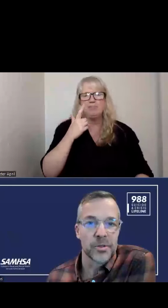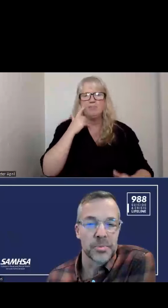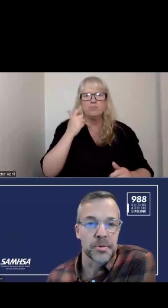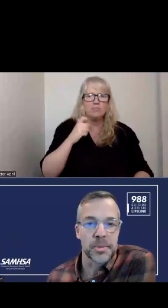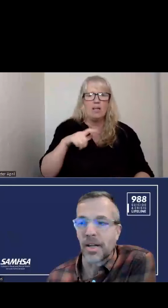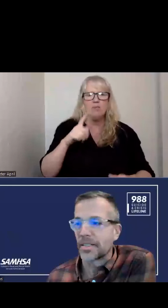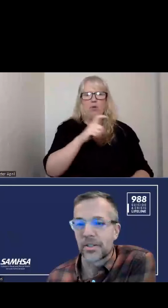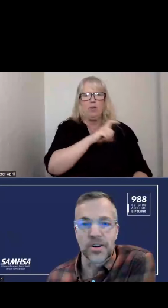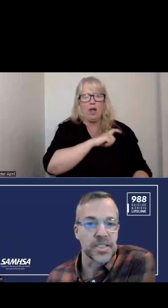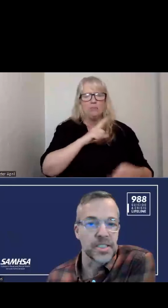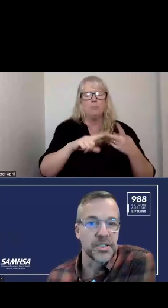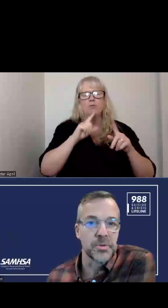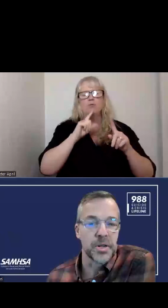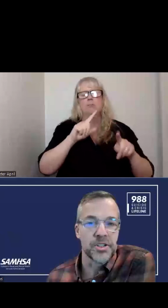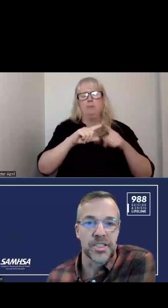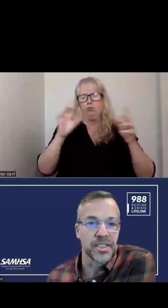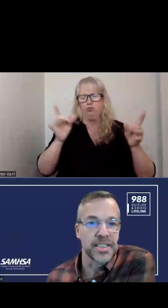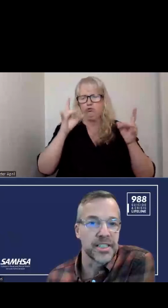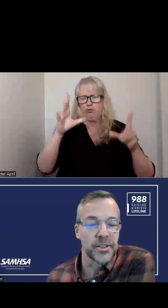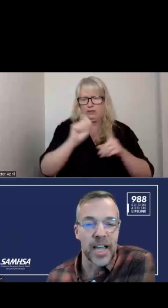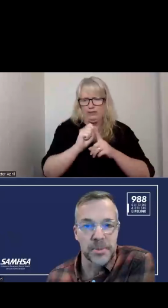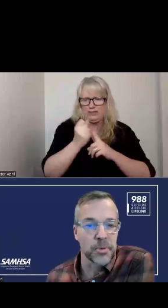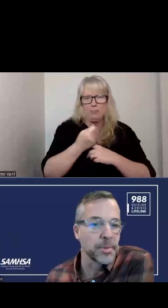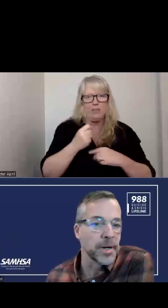ENFORCEMENT RESPONSE TO CRISIS SITUATIONS. LINDSEY, YOUR LAST POINT ABOUT